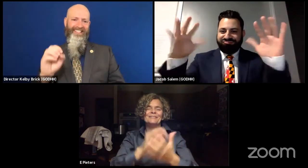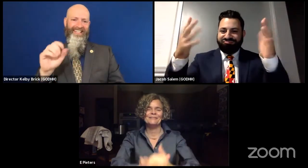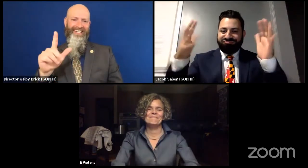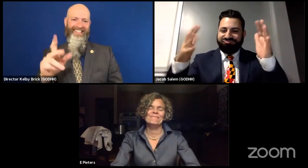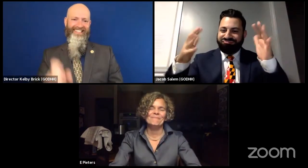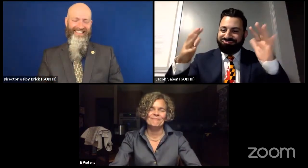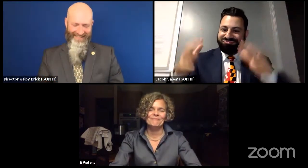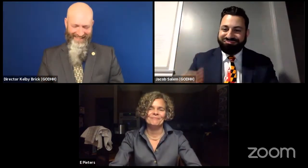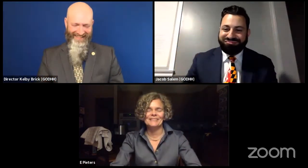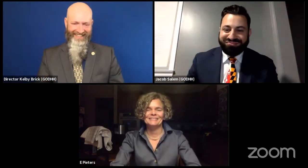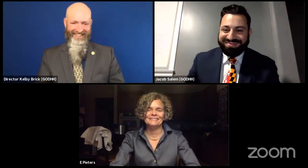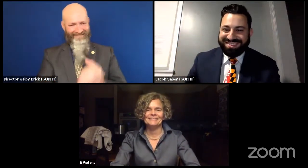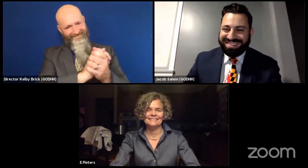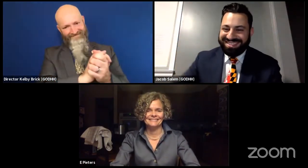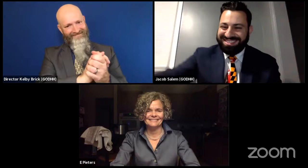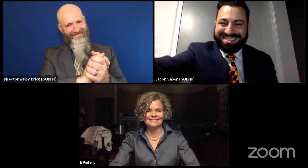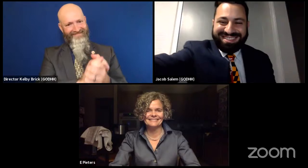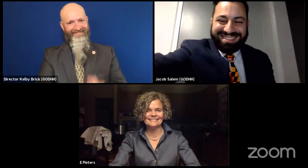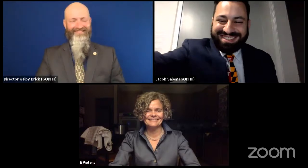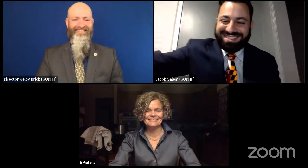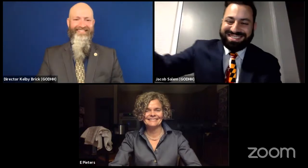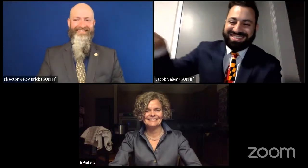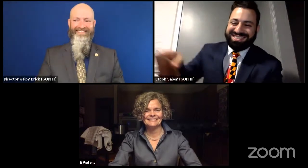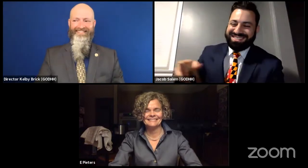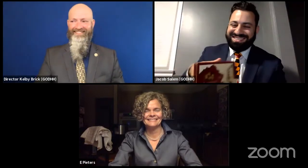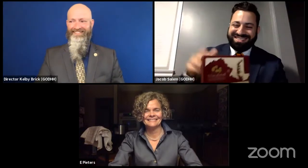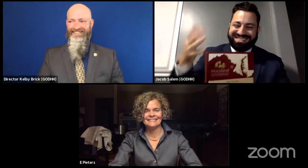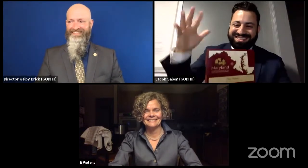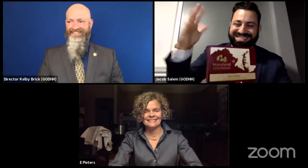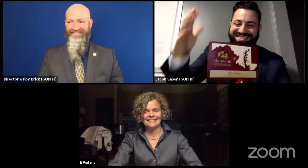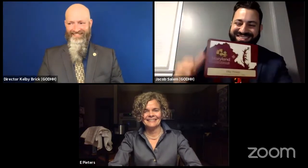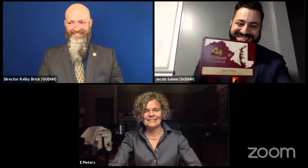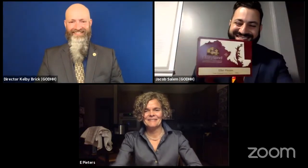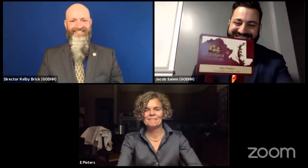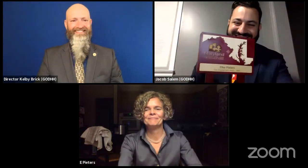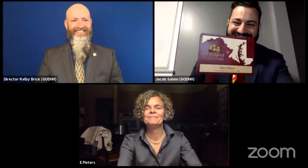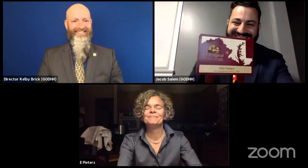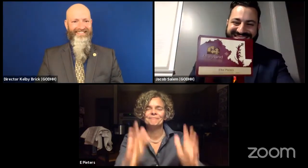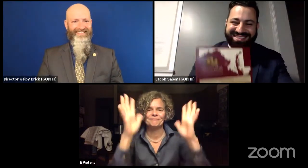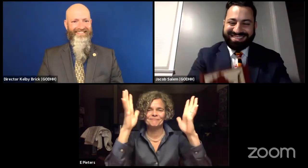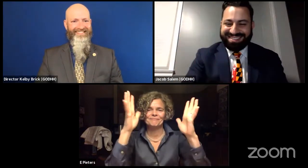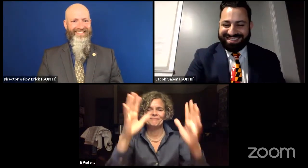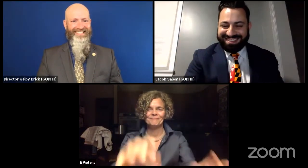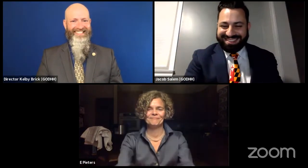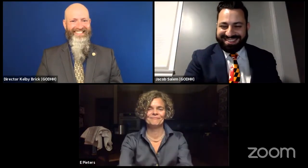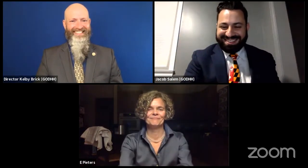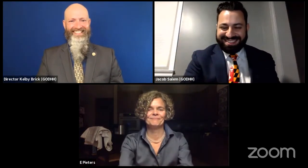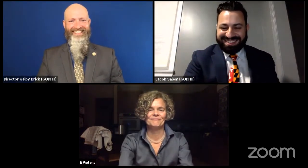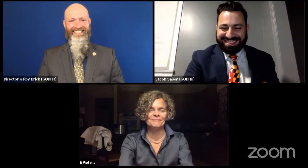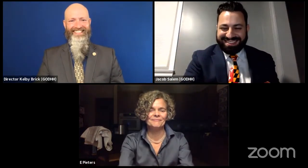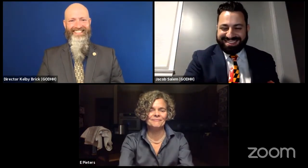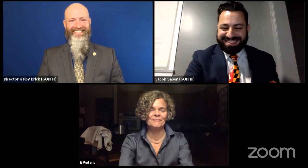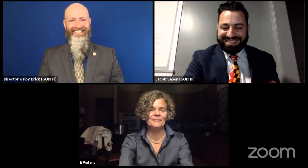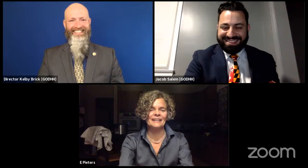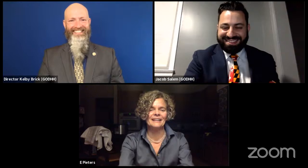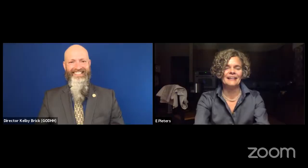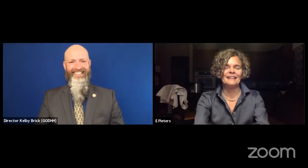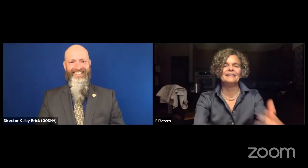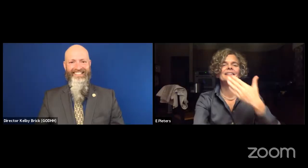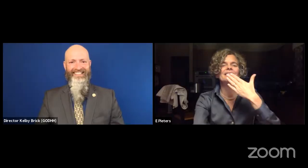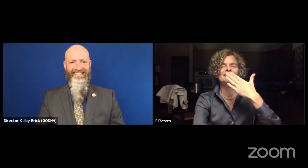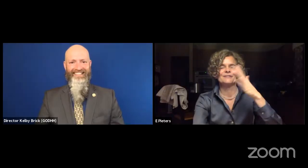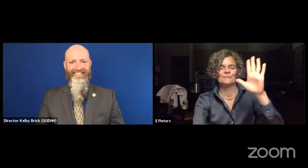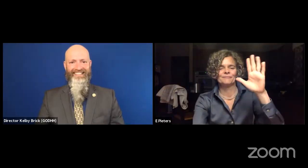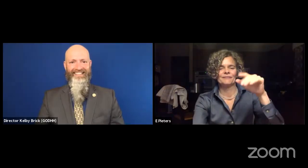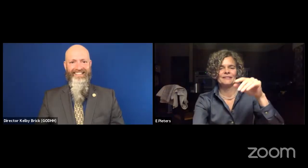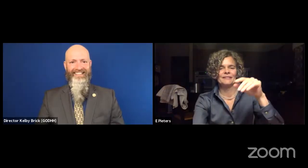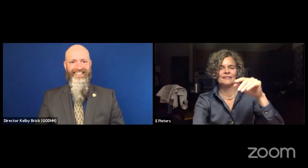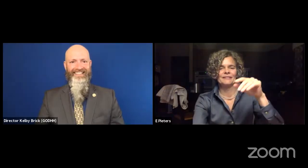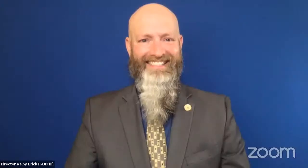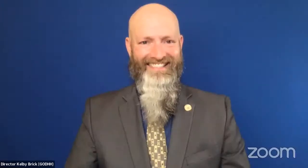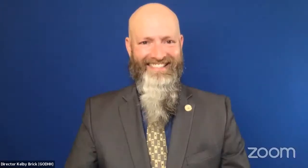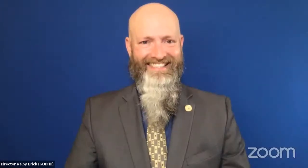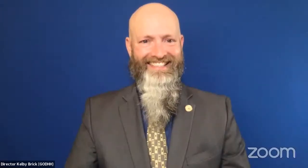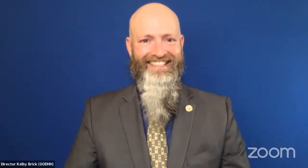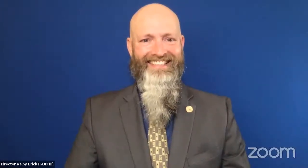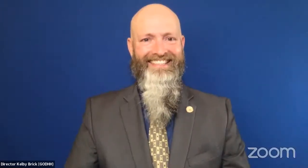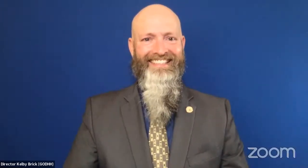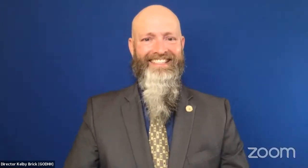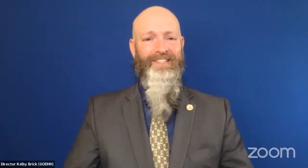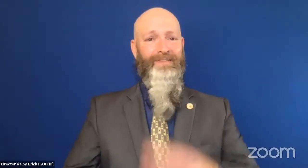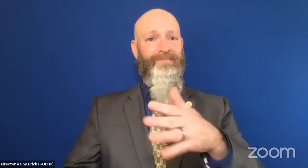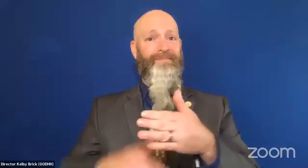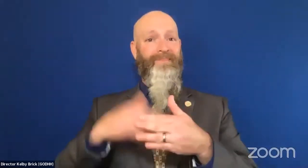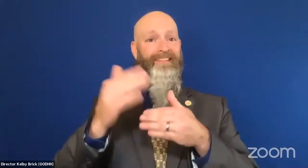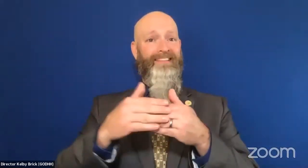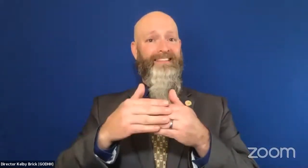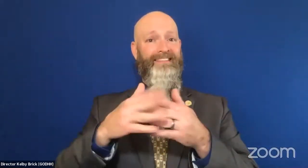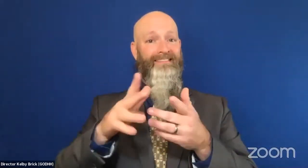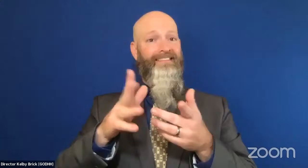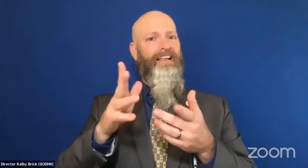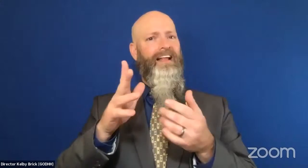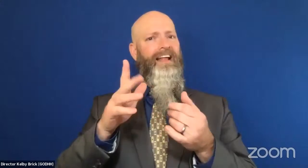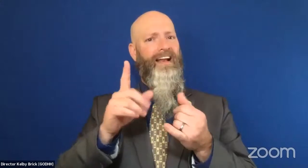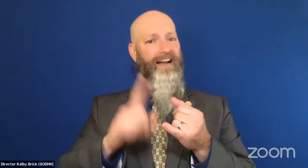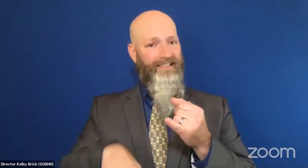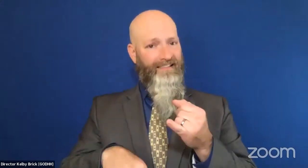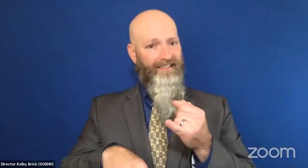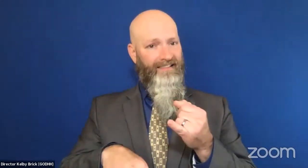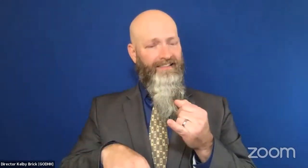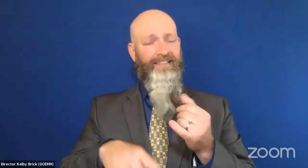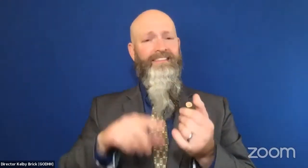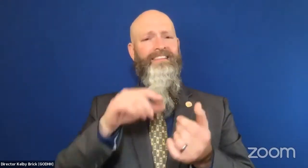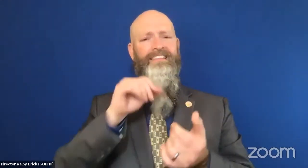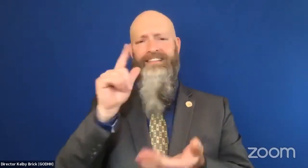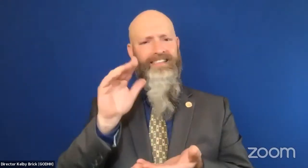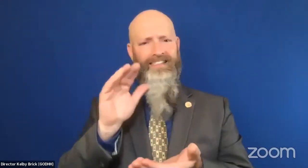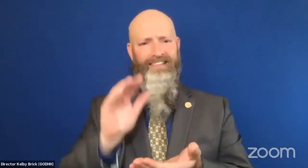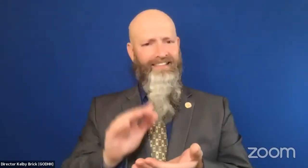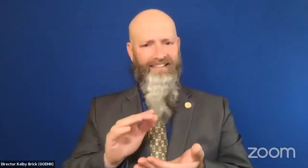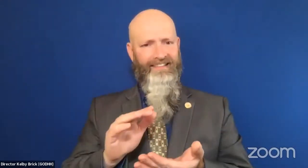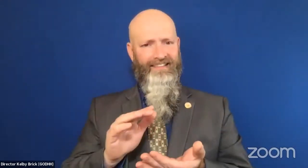I'm happy to be. Thank you. KELBY BRICK: Congratulations. Our next awardee